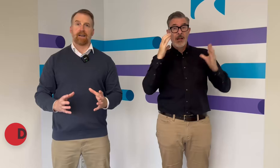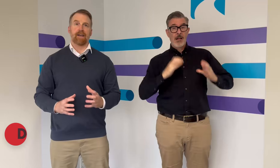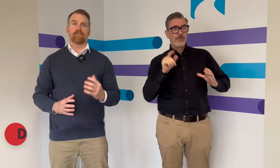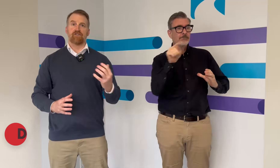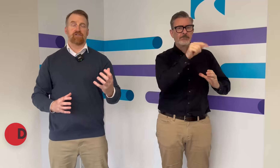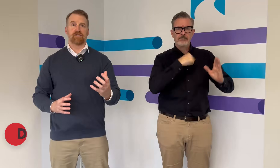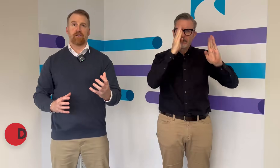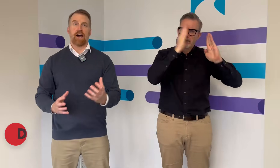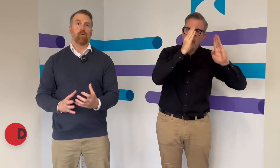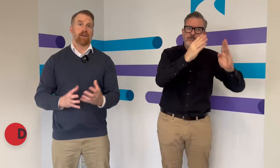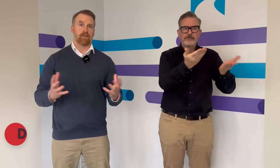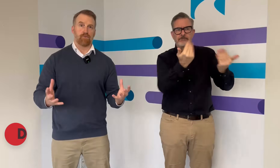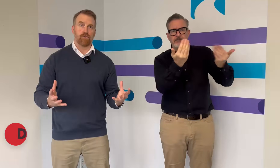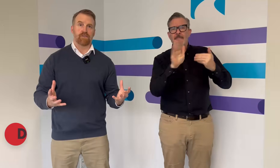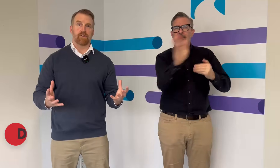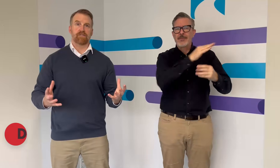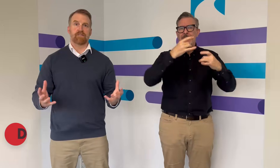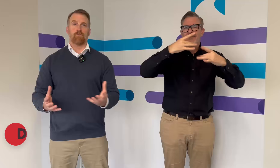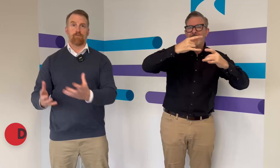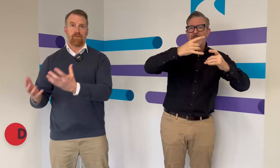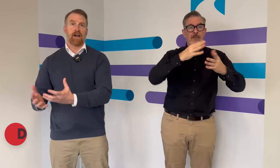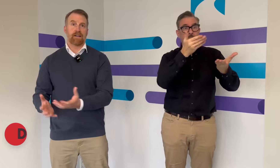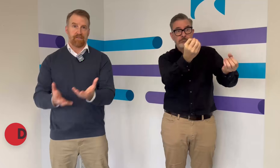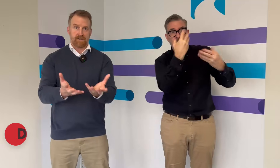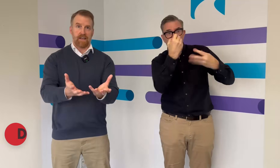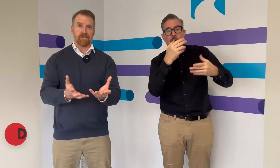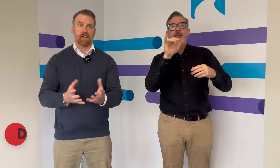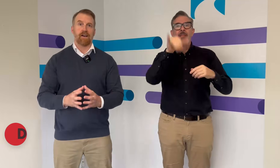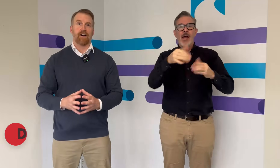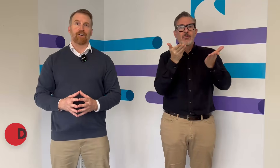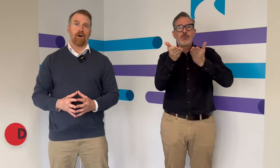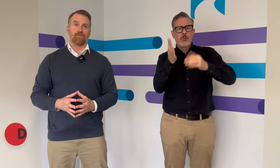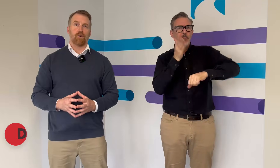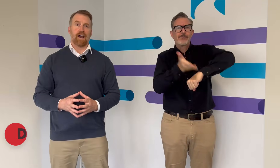We're looking for feedback and suggestions on how we can improve the services that we provide.